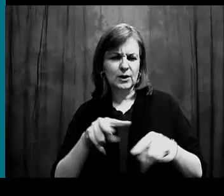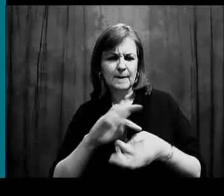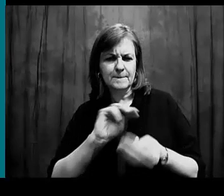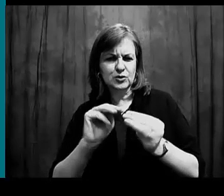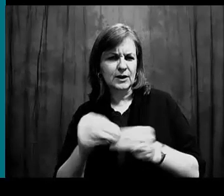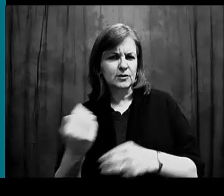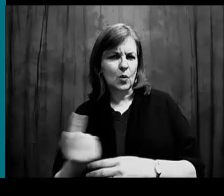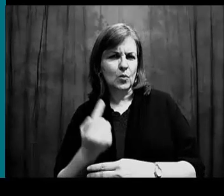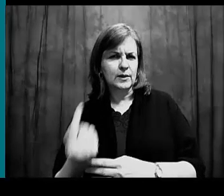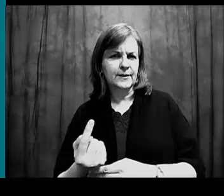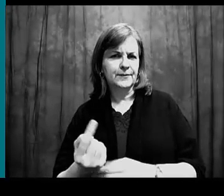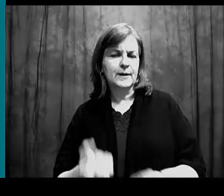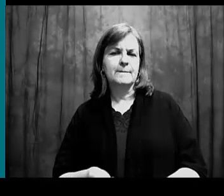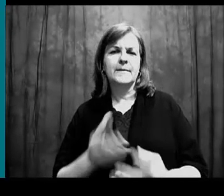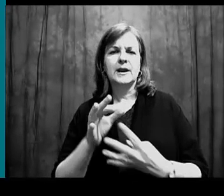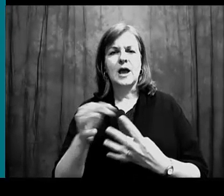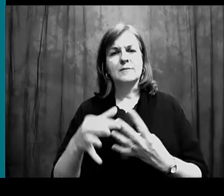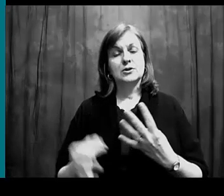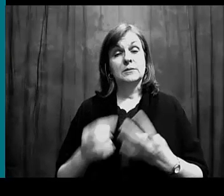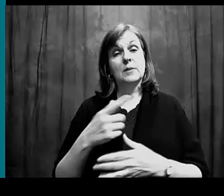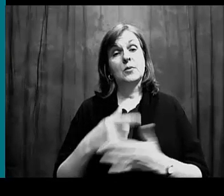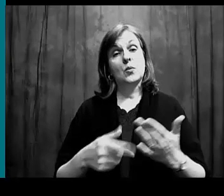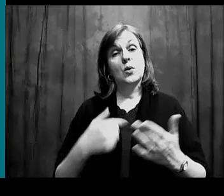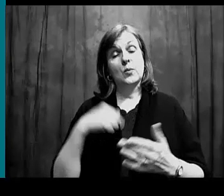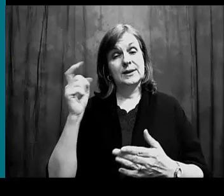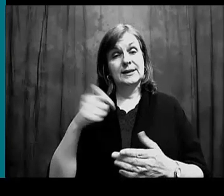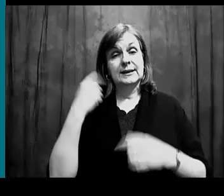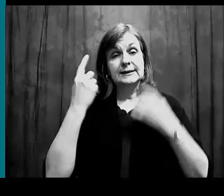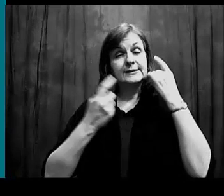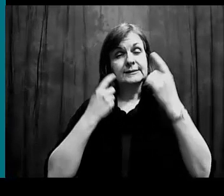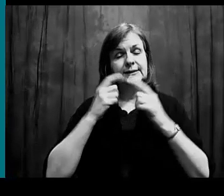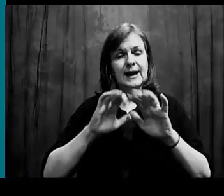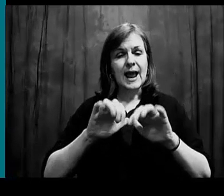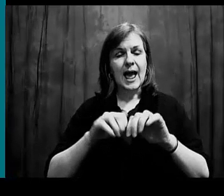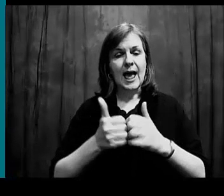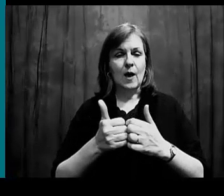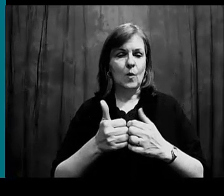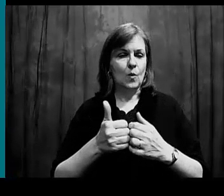mutations in genes - there are lots of options but will we wanna consider is